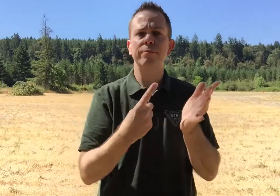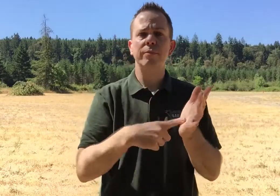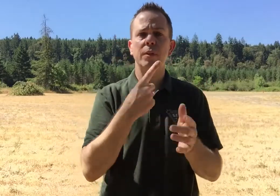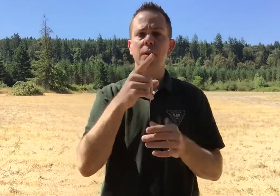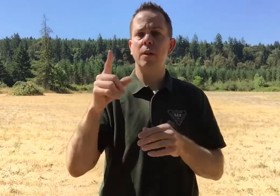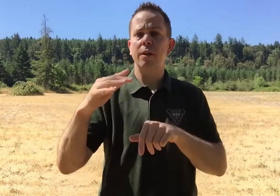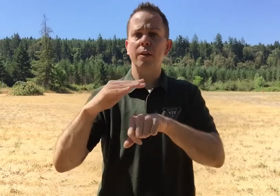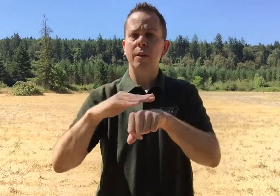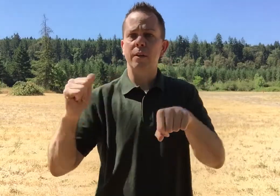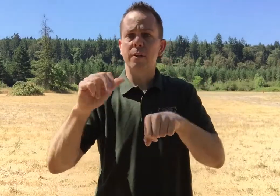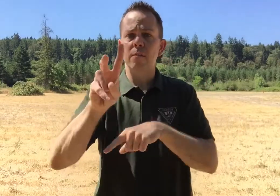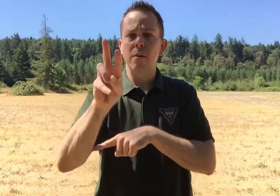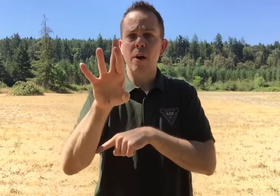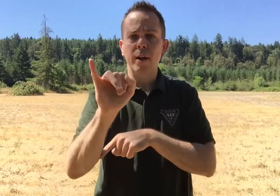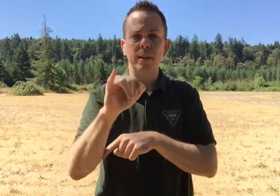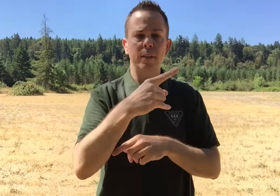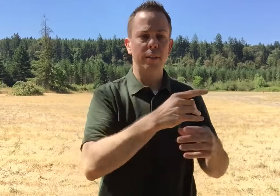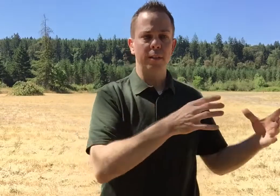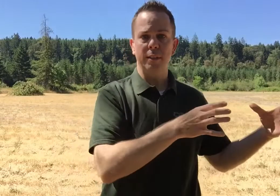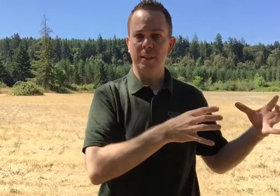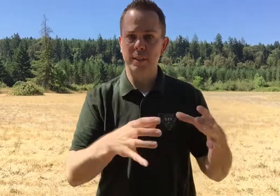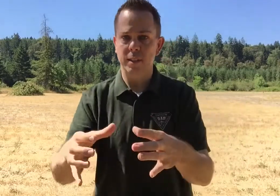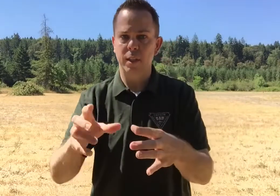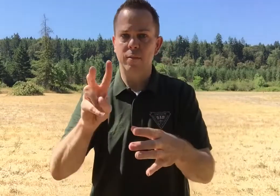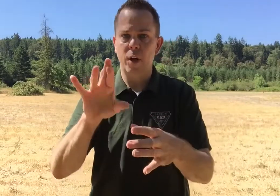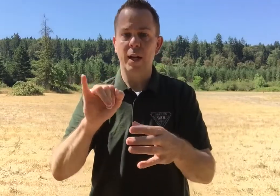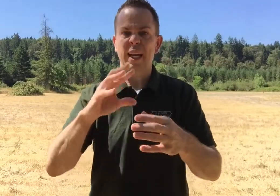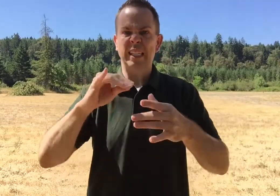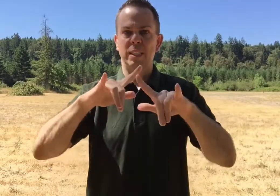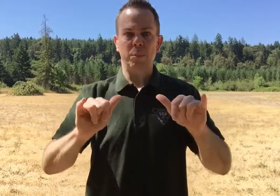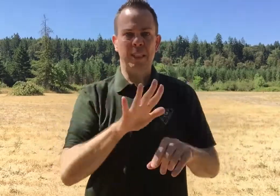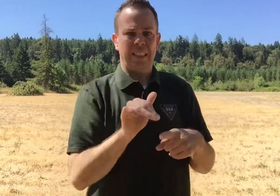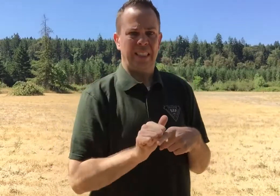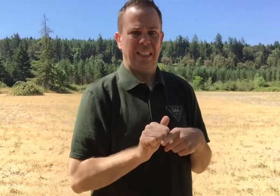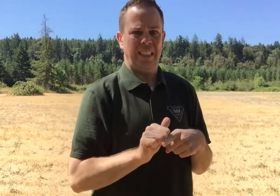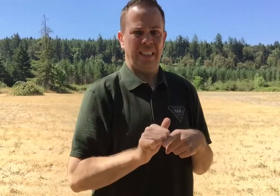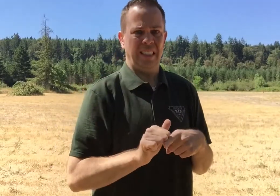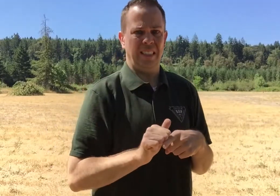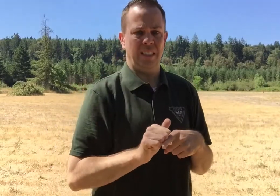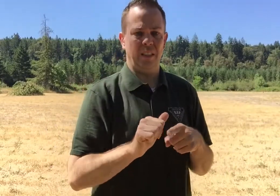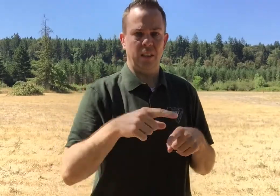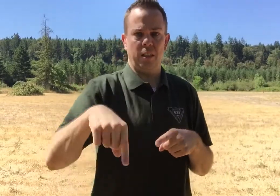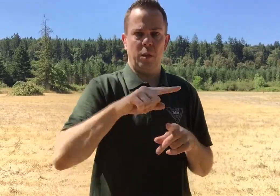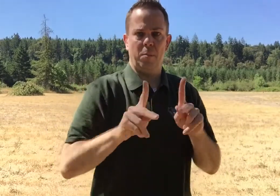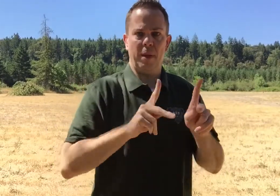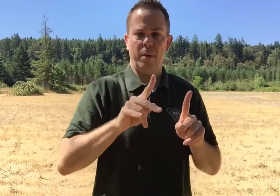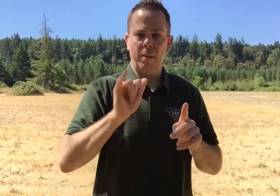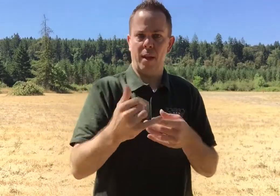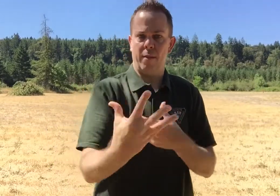who are currently involved in providing VRI services.